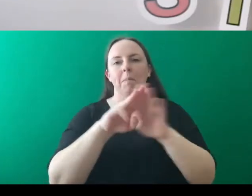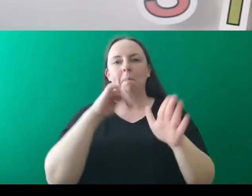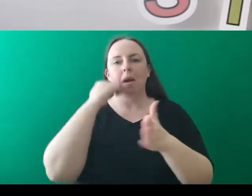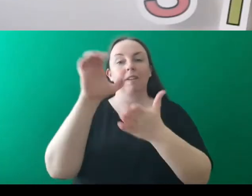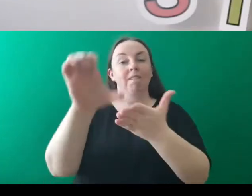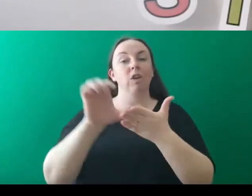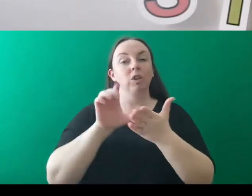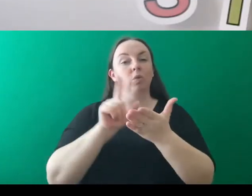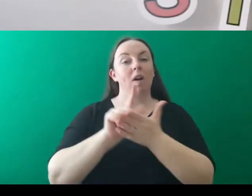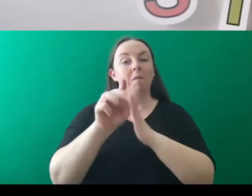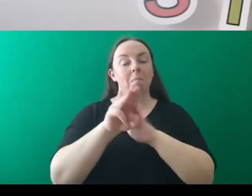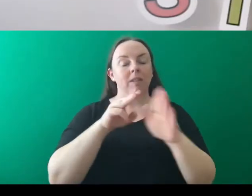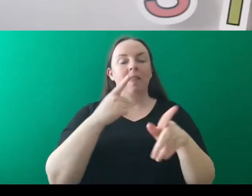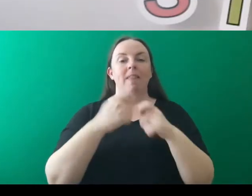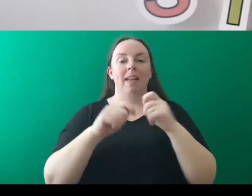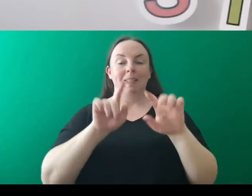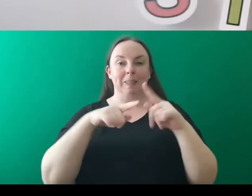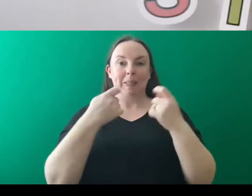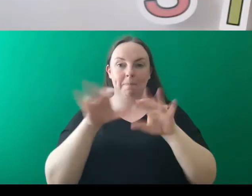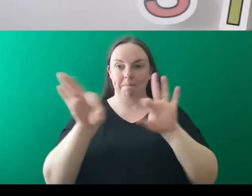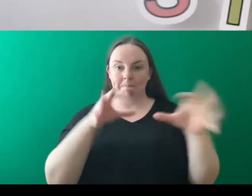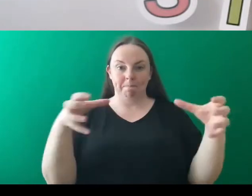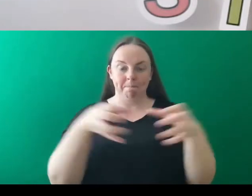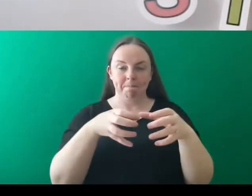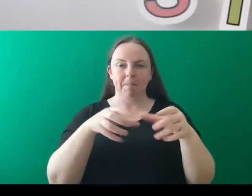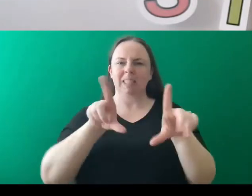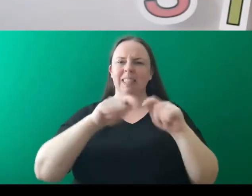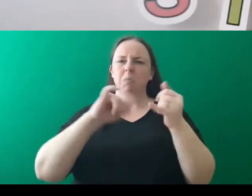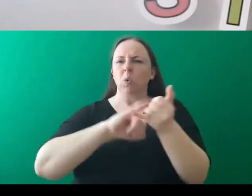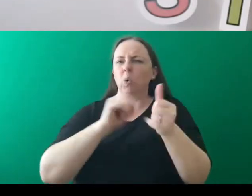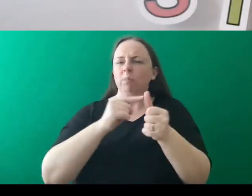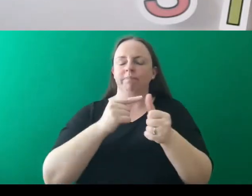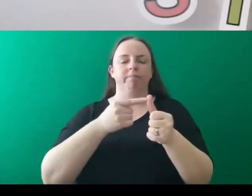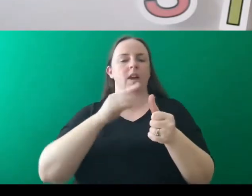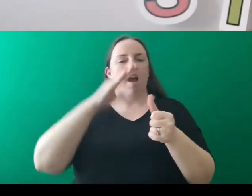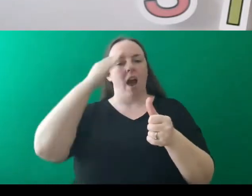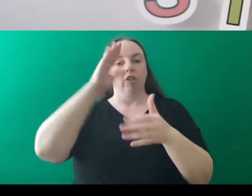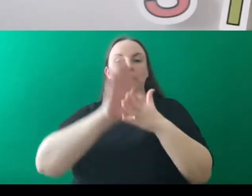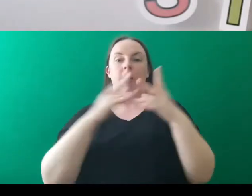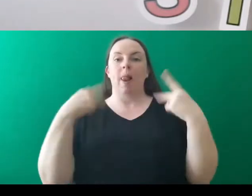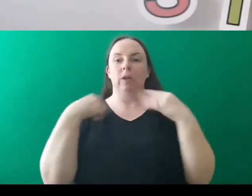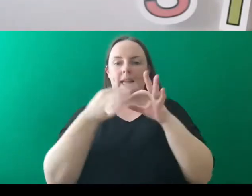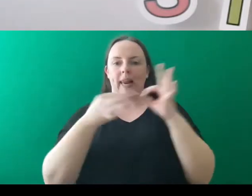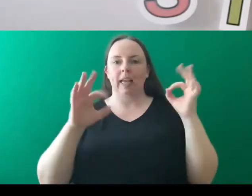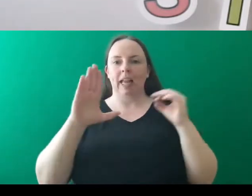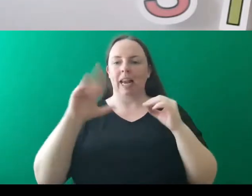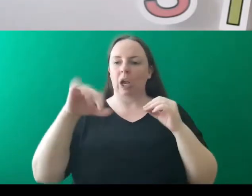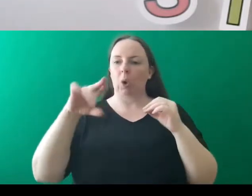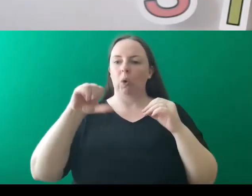together then around the table, and that includes people like Irish Sign Language linguists, Irish Sign Language interpreter